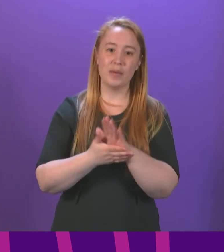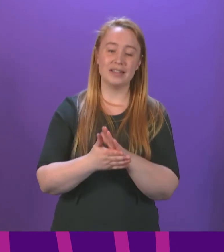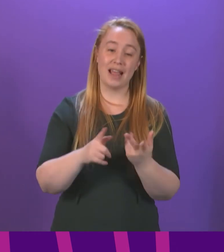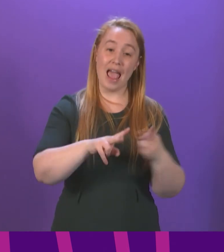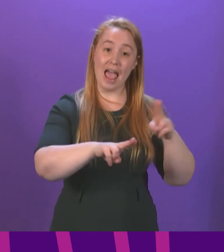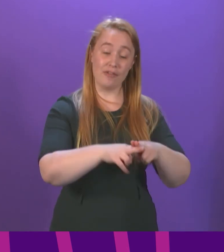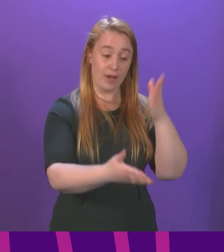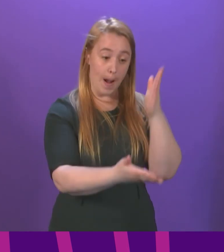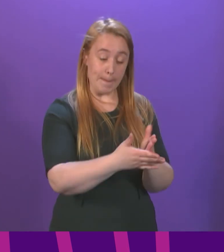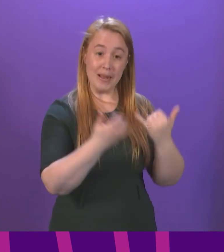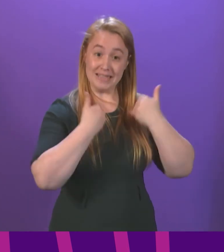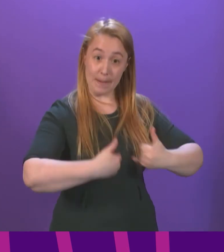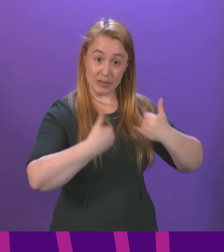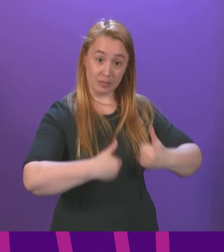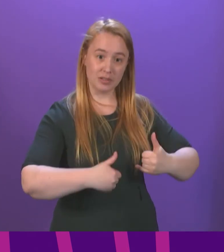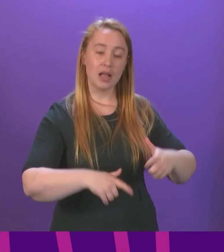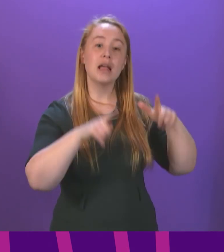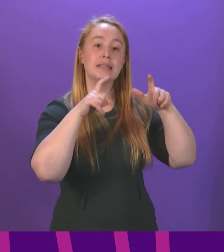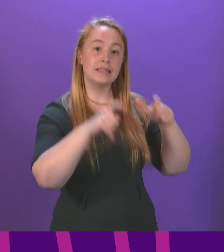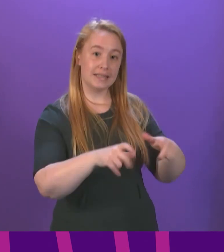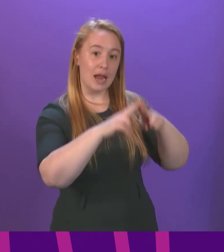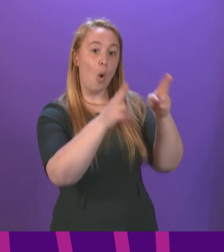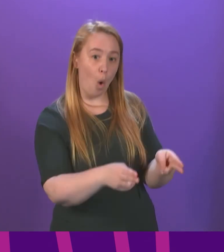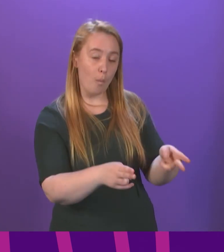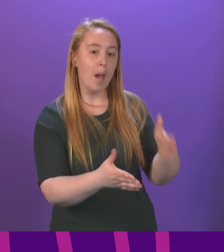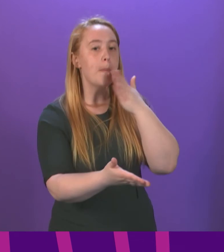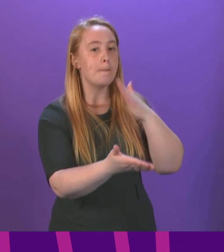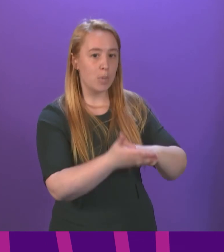still isolate and book a test as soon as possible. Extending asymptomatic testing, including